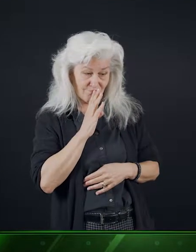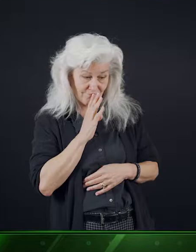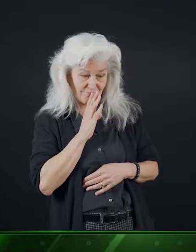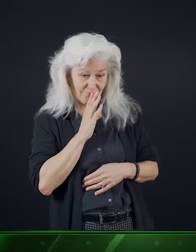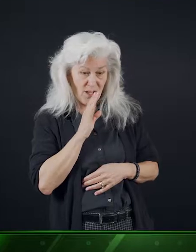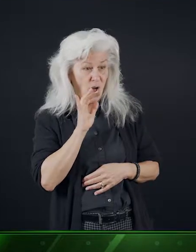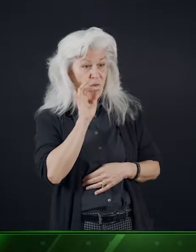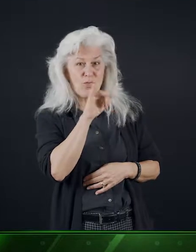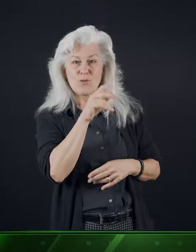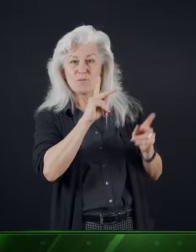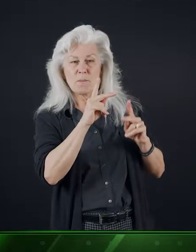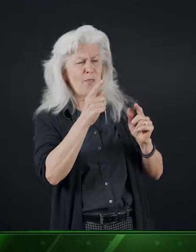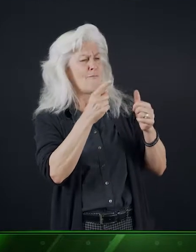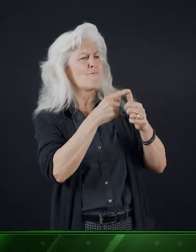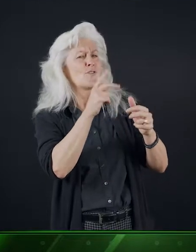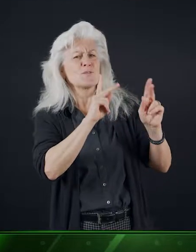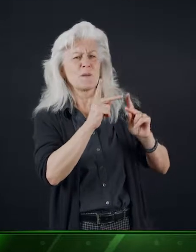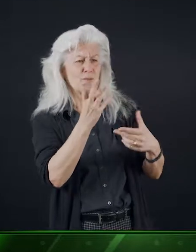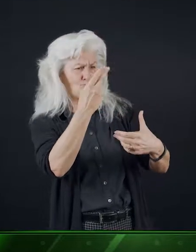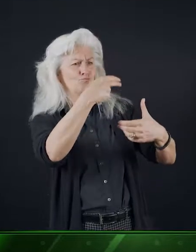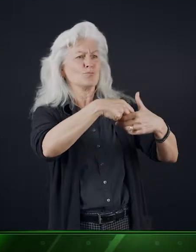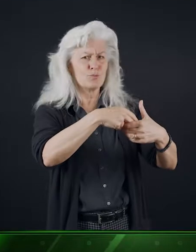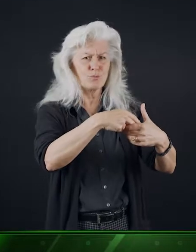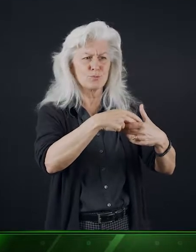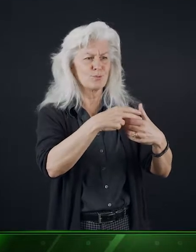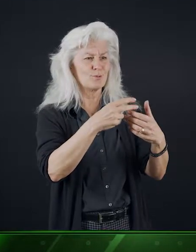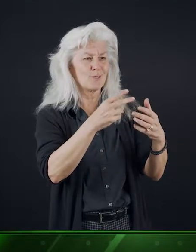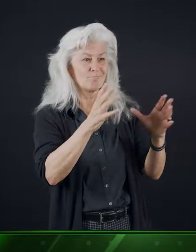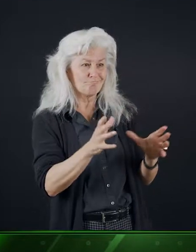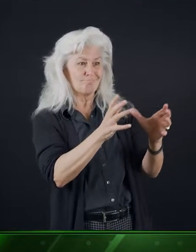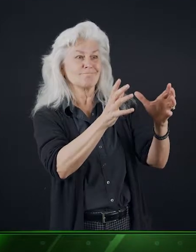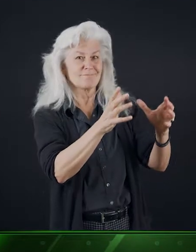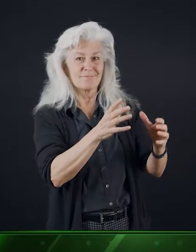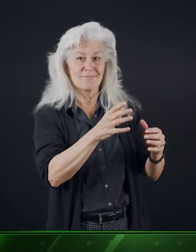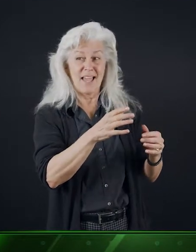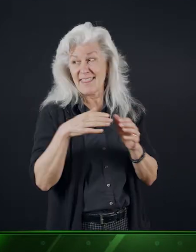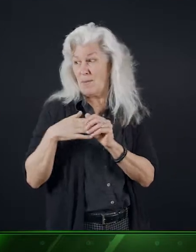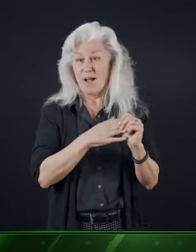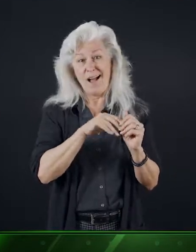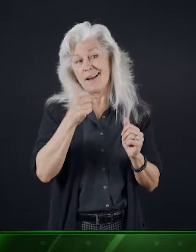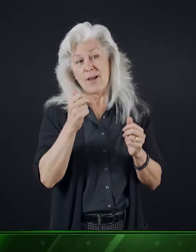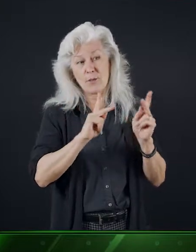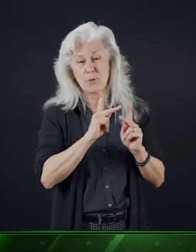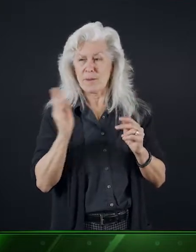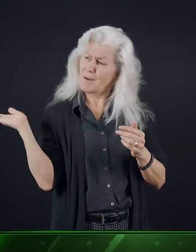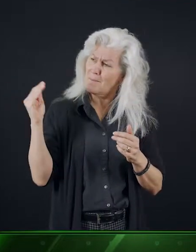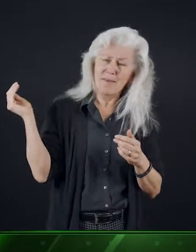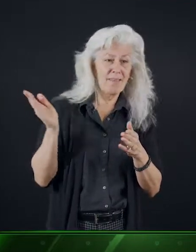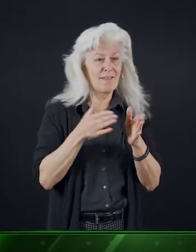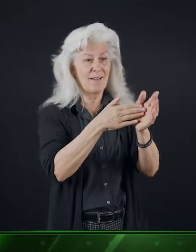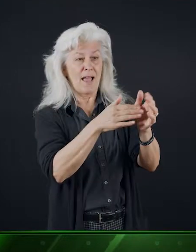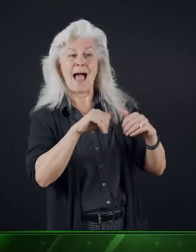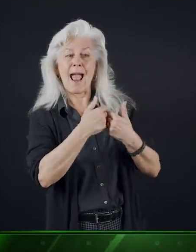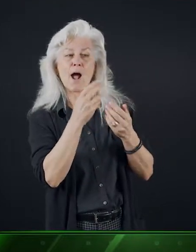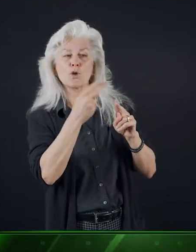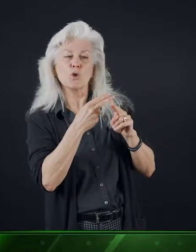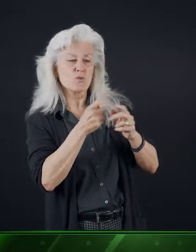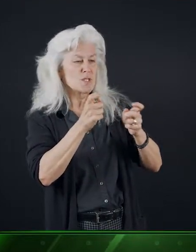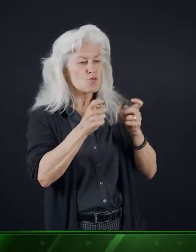are the first to participate and be guiding others, whether it's with how to use the controls